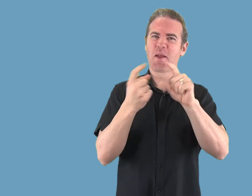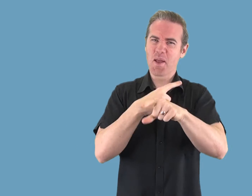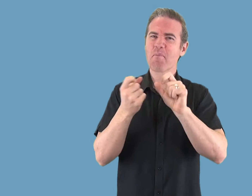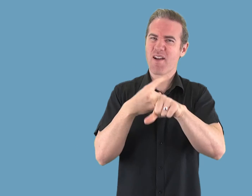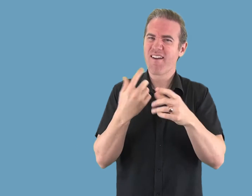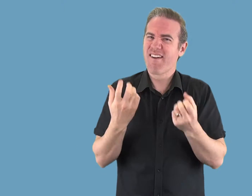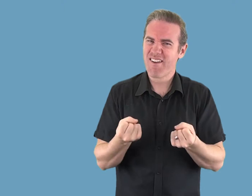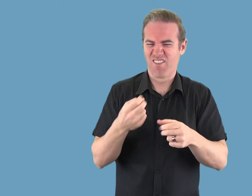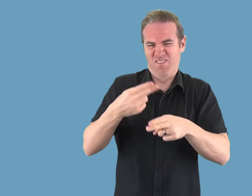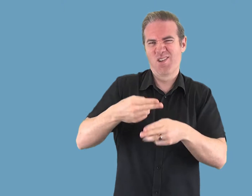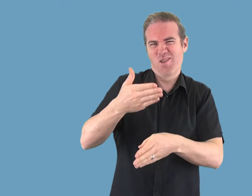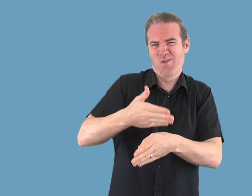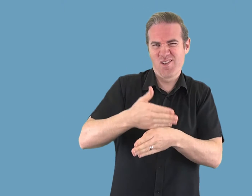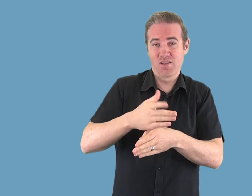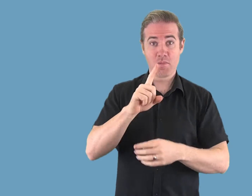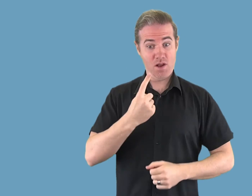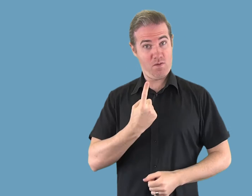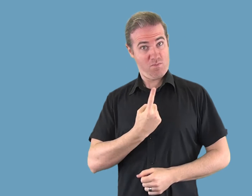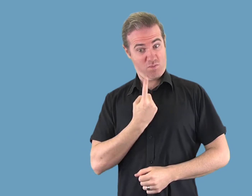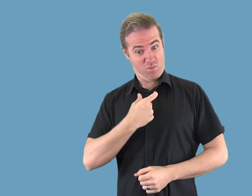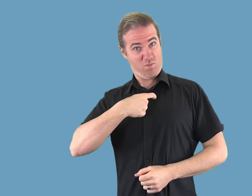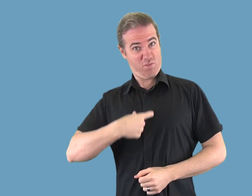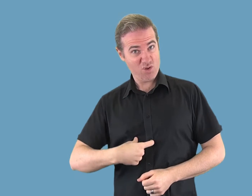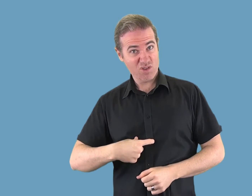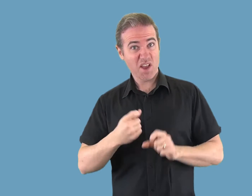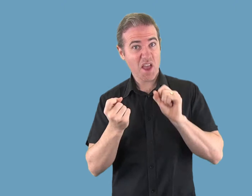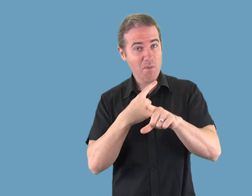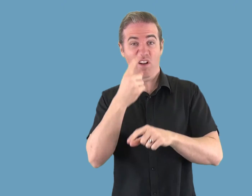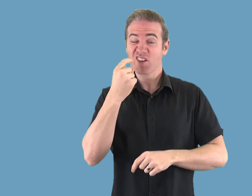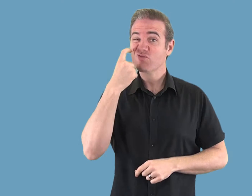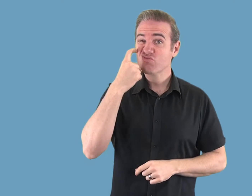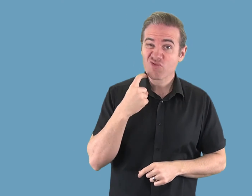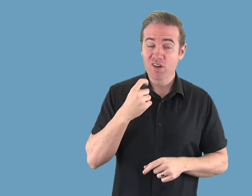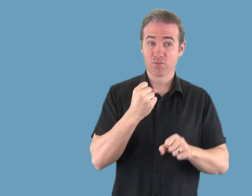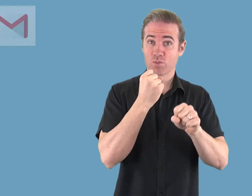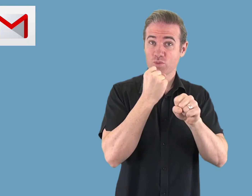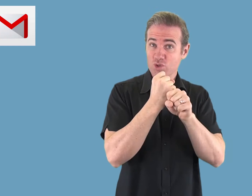personal accounts, try: